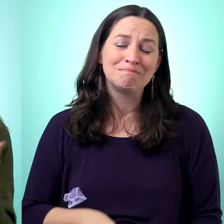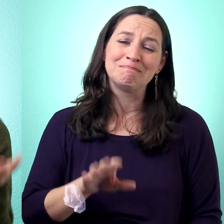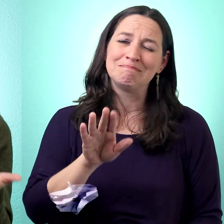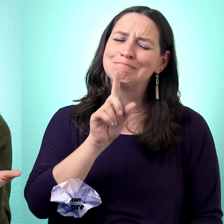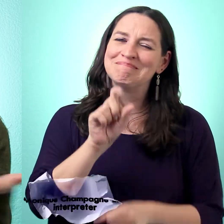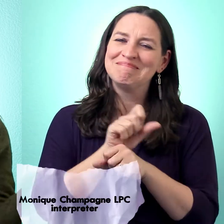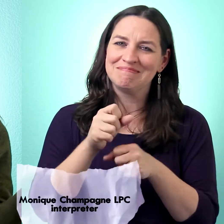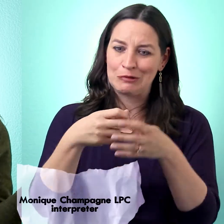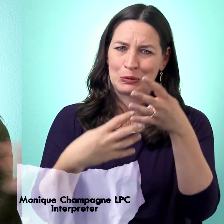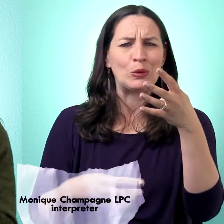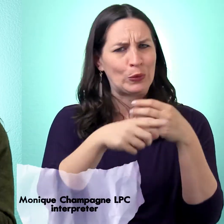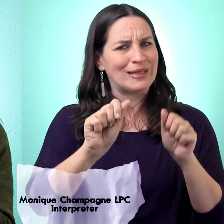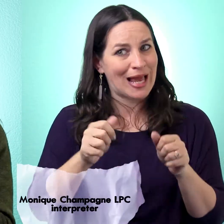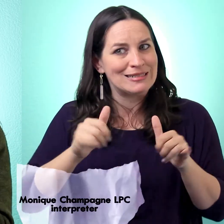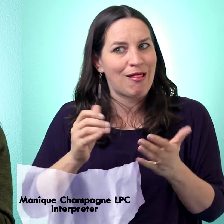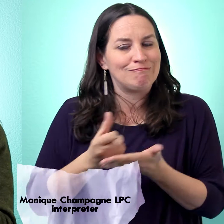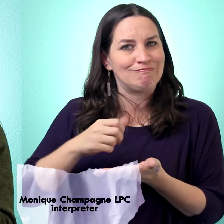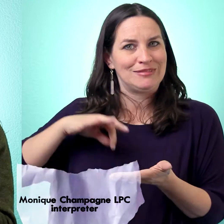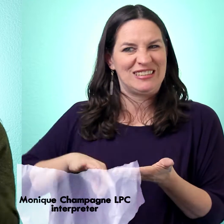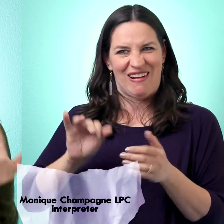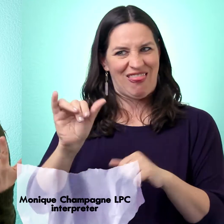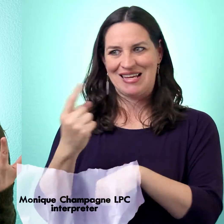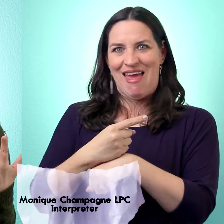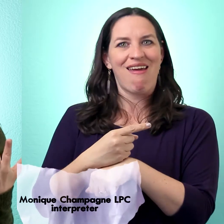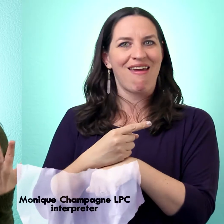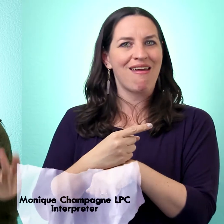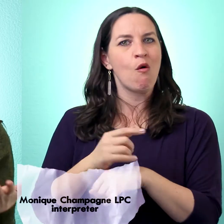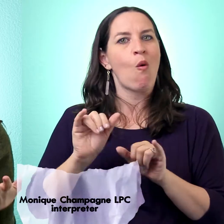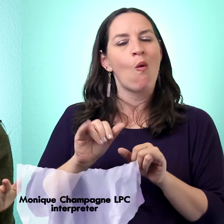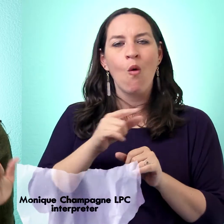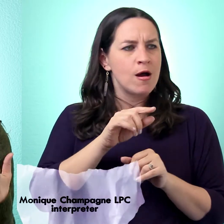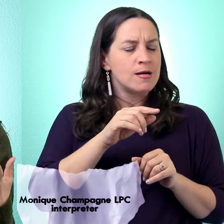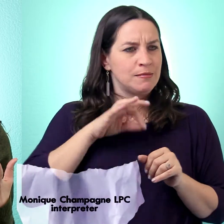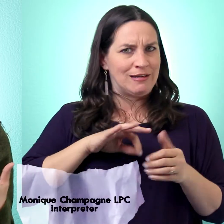There's a lot you can do. There's a lot of tools in your tool belt and things that you can do on the day of the test to really make